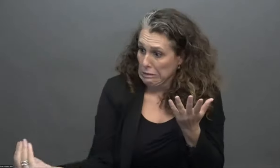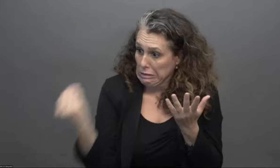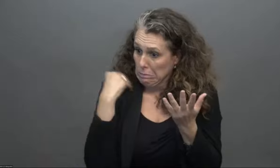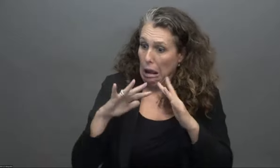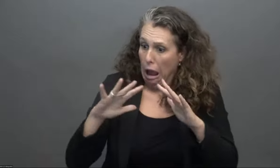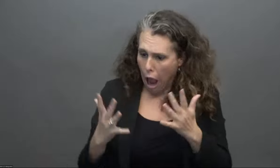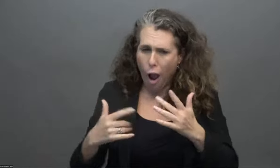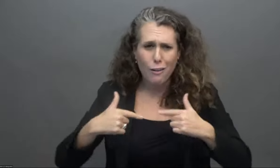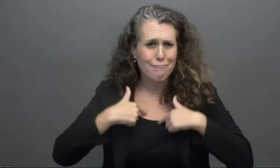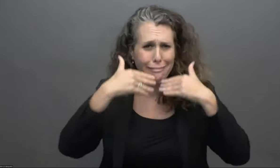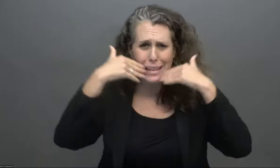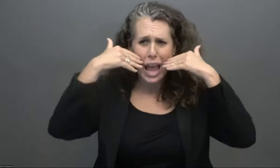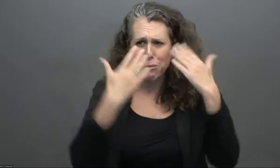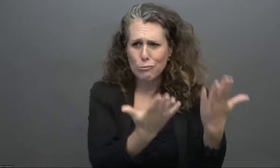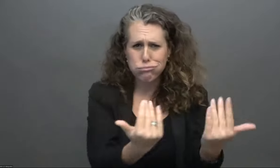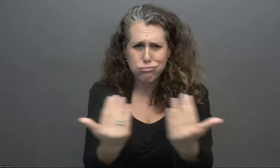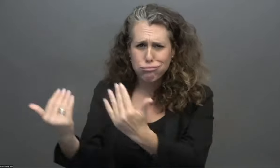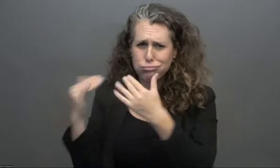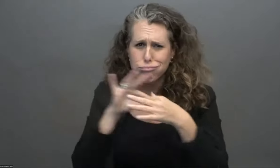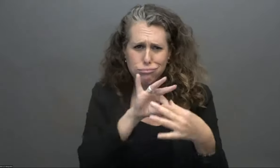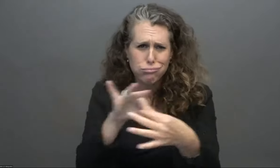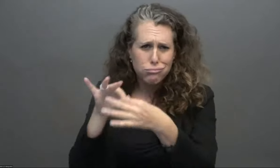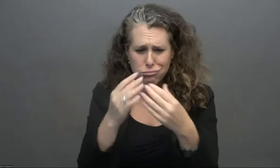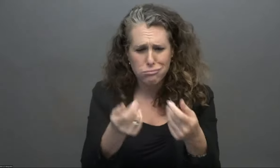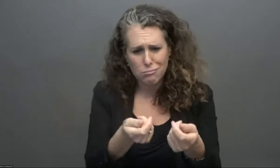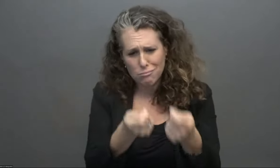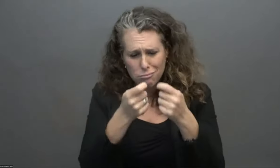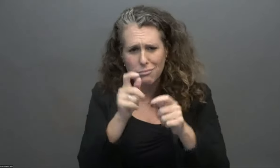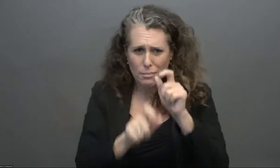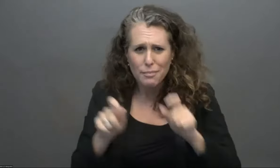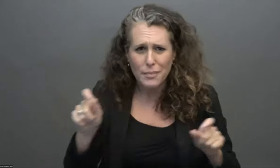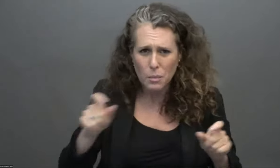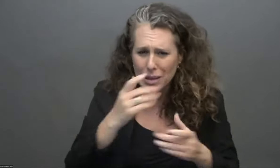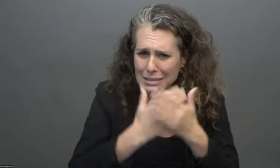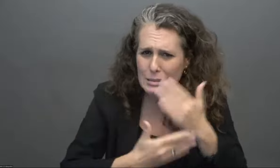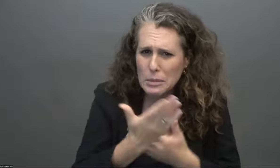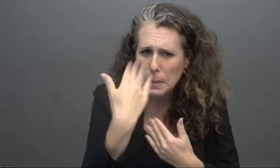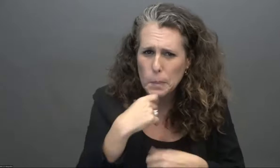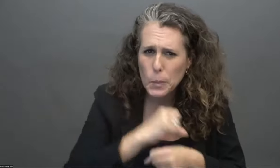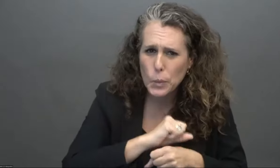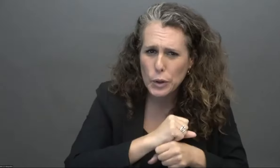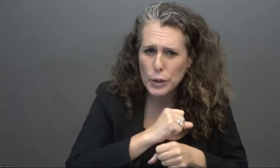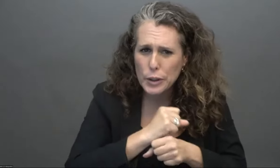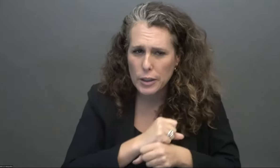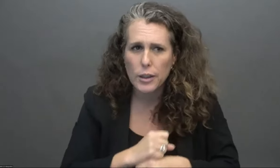persons with disability can continue. Plugging in, and simply because meaningful participation